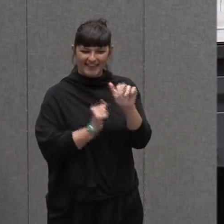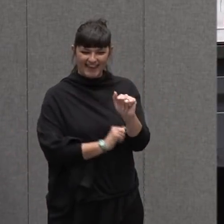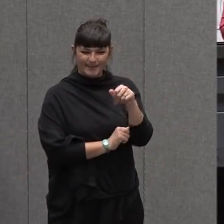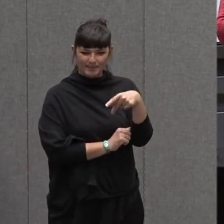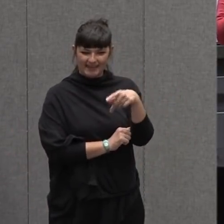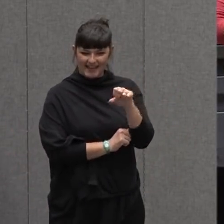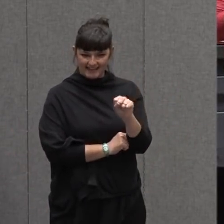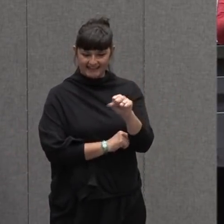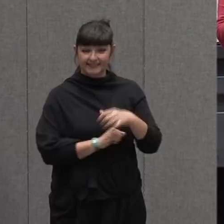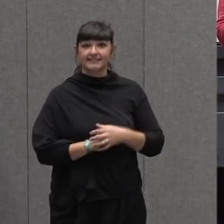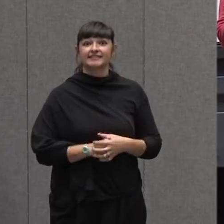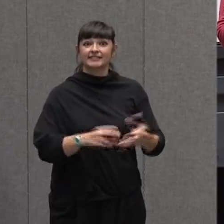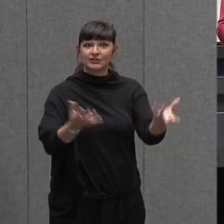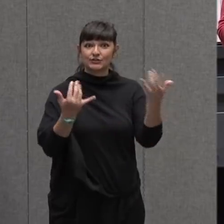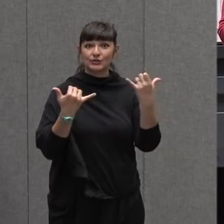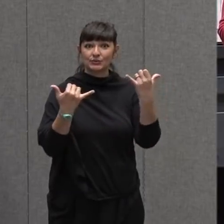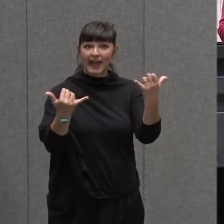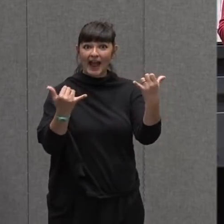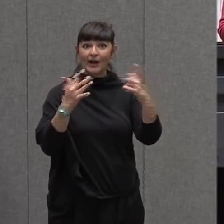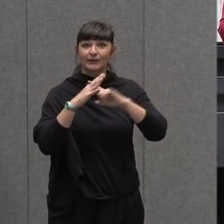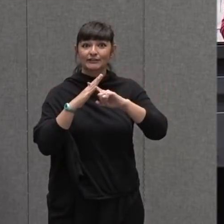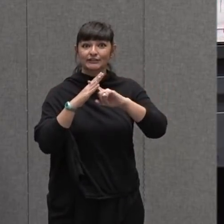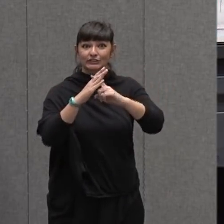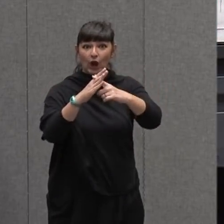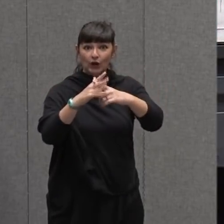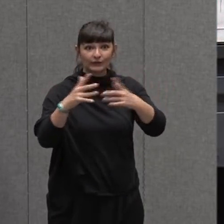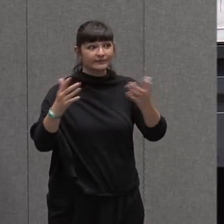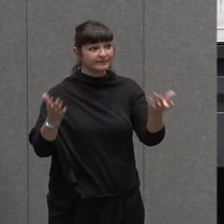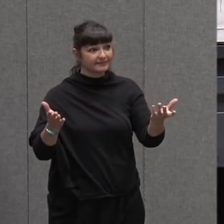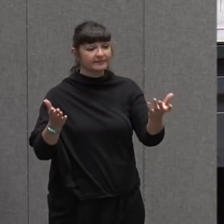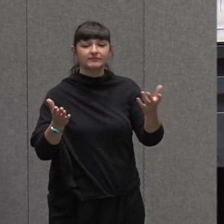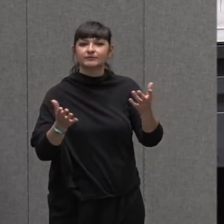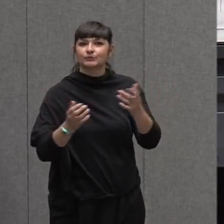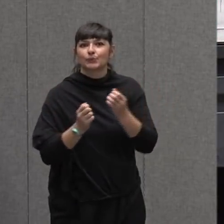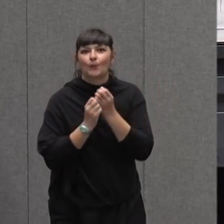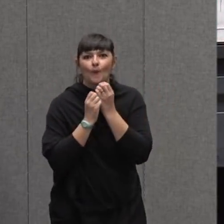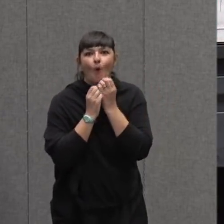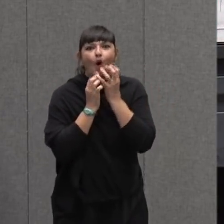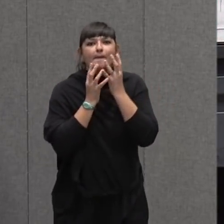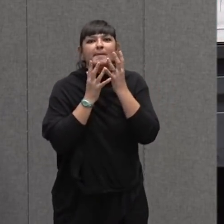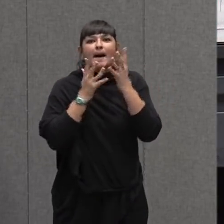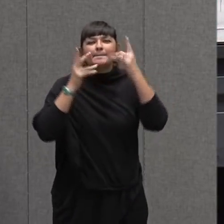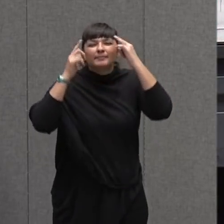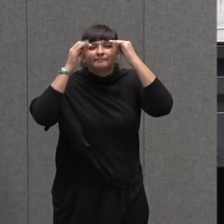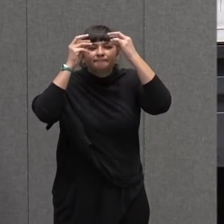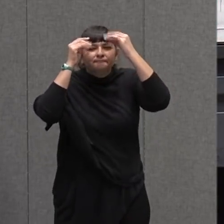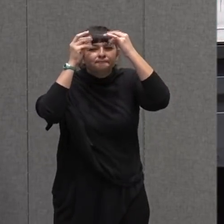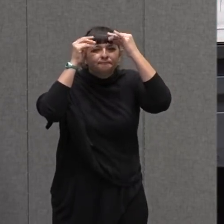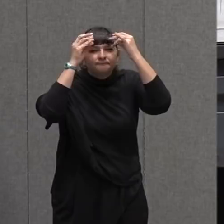we're gonna get you warmed up and we're gonna do some counting exercises. And I wanted to remind you